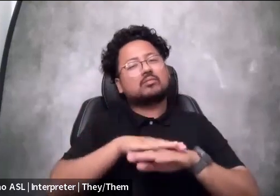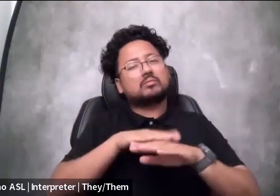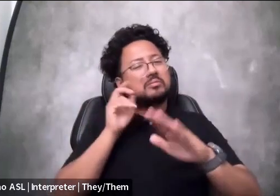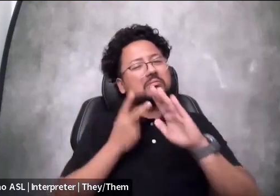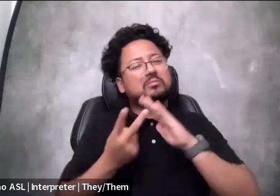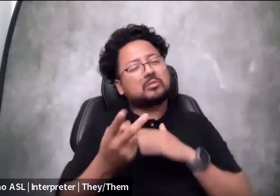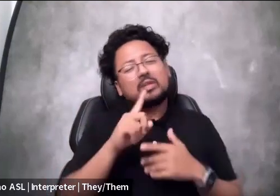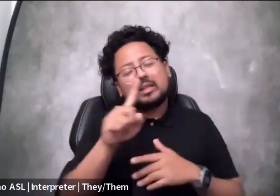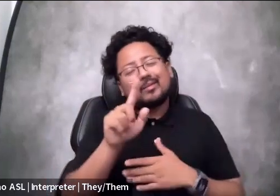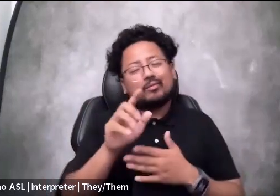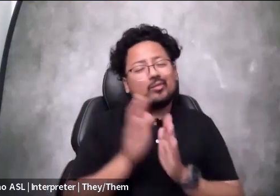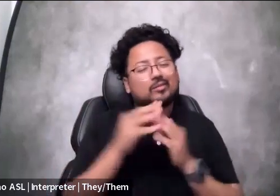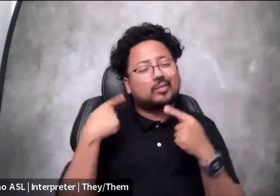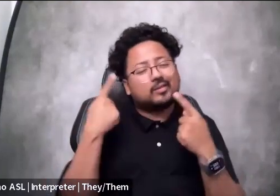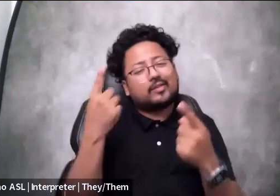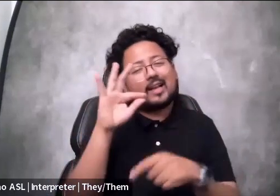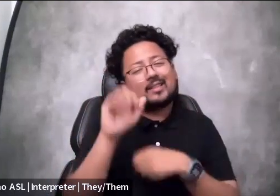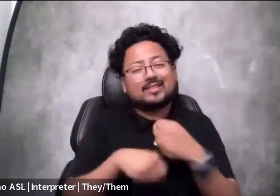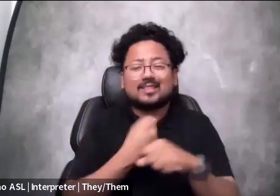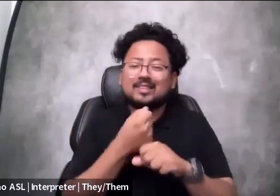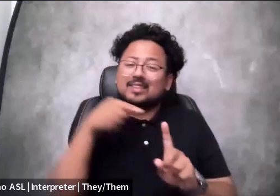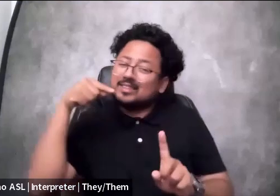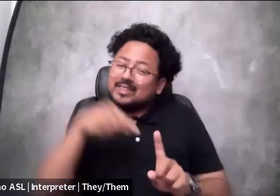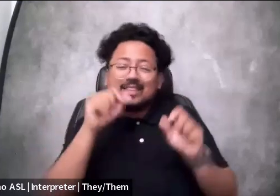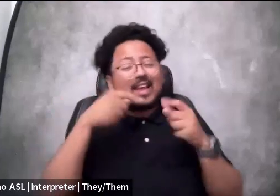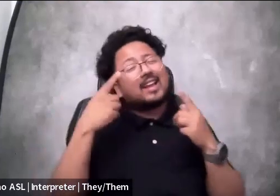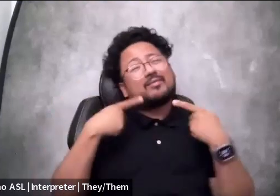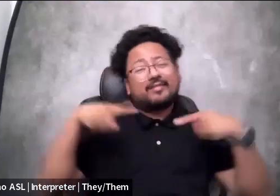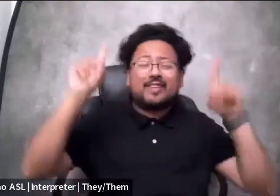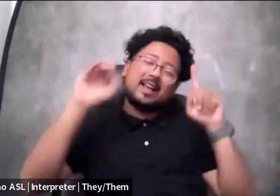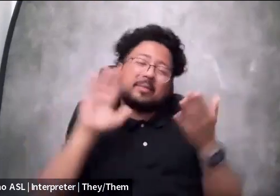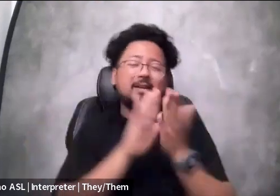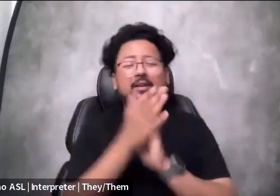so I'm very sorry. She gets to be she on stage, yay. And her mom goes,